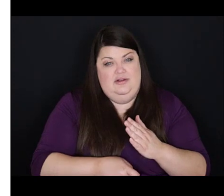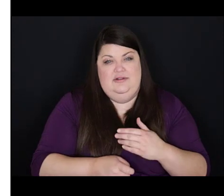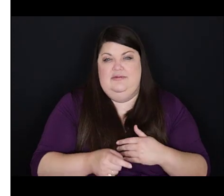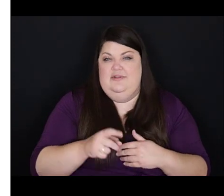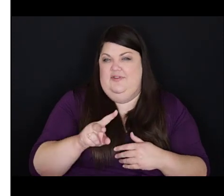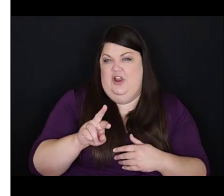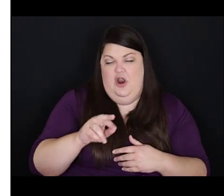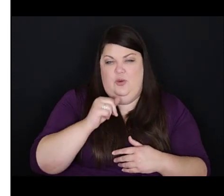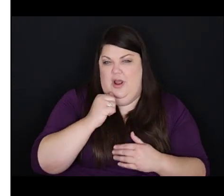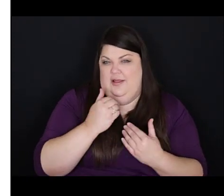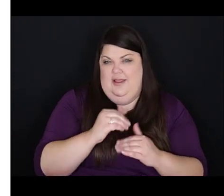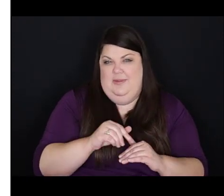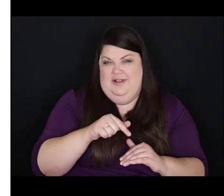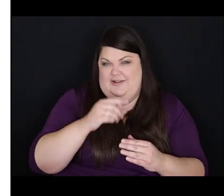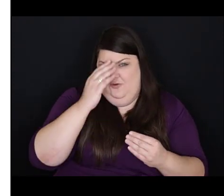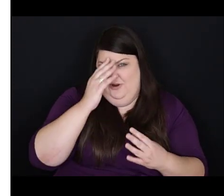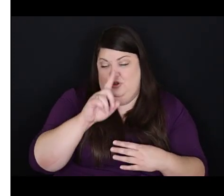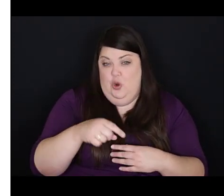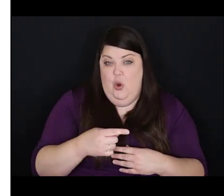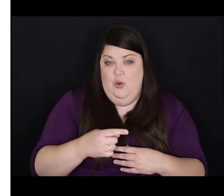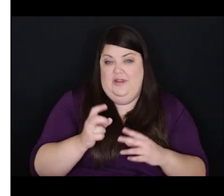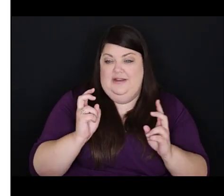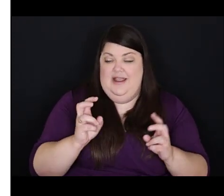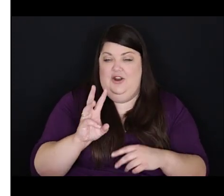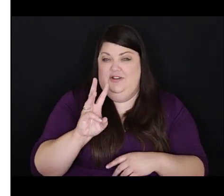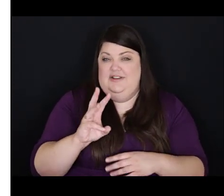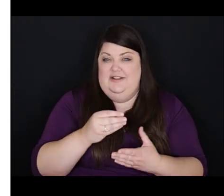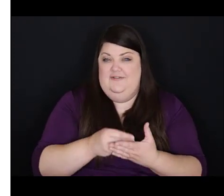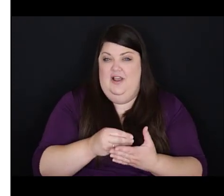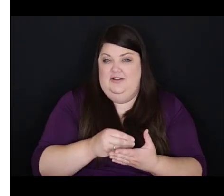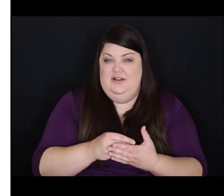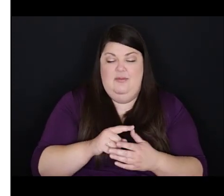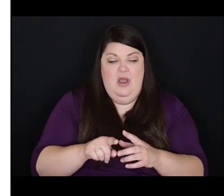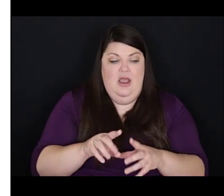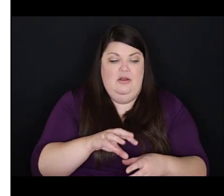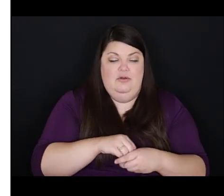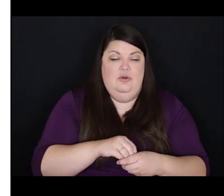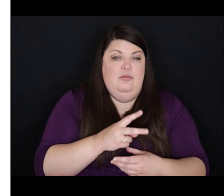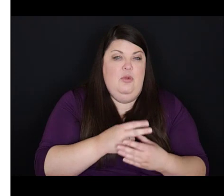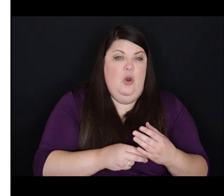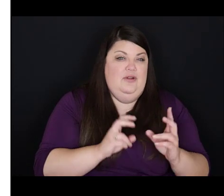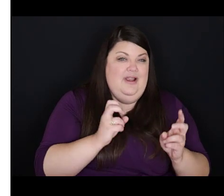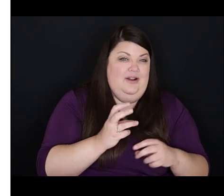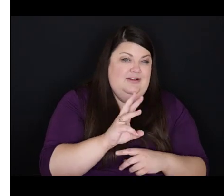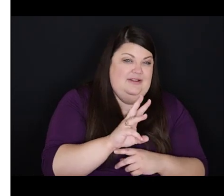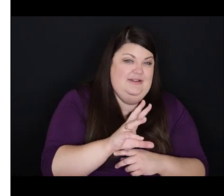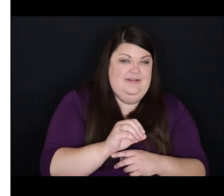to only Title VI funds but would include both Title I and Title VI funds expected